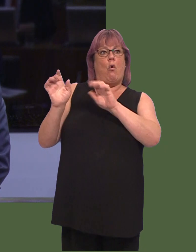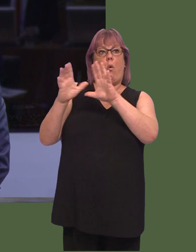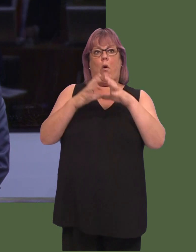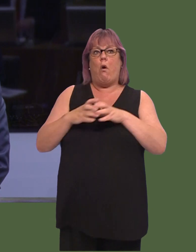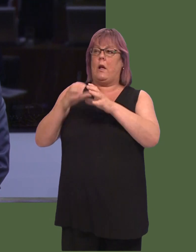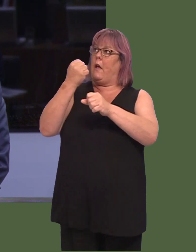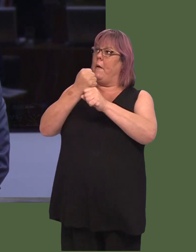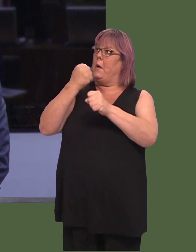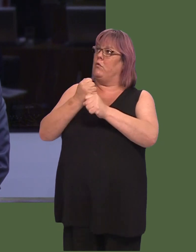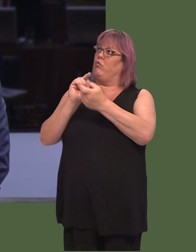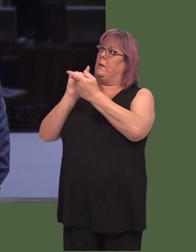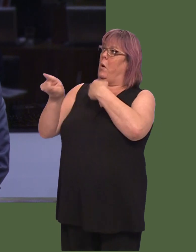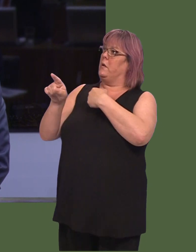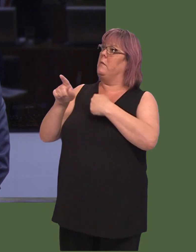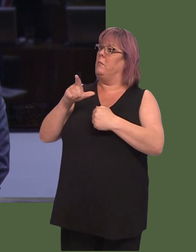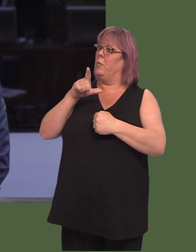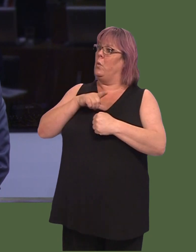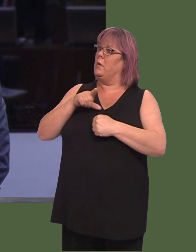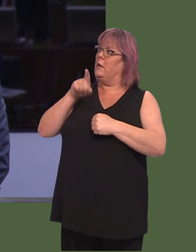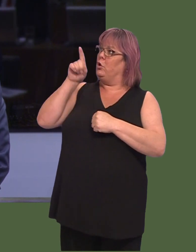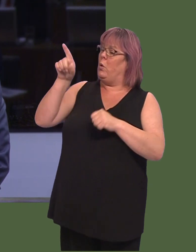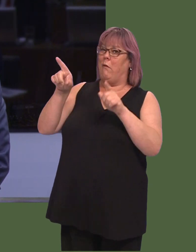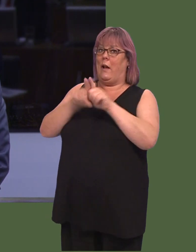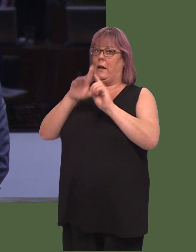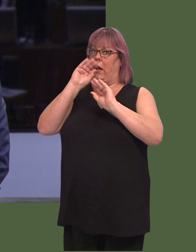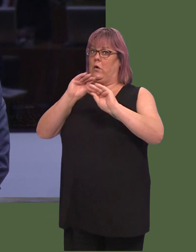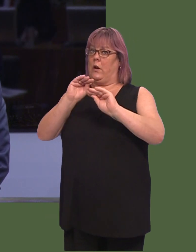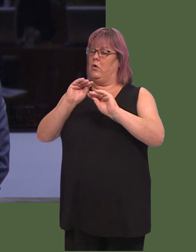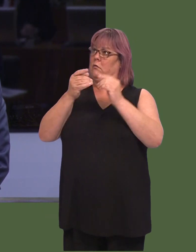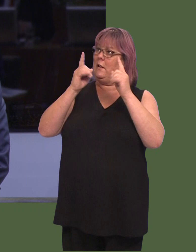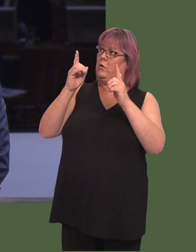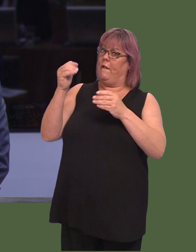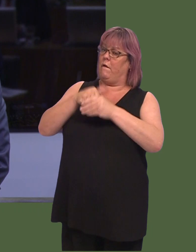since we do need the health Secretary to engage with our work as much as the education Secretary.